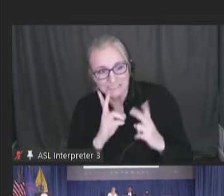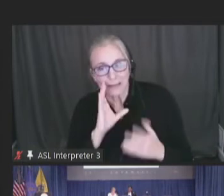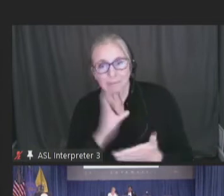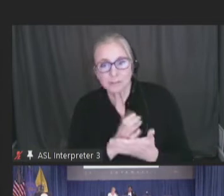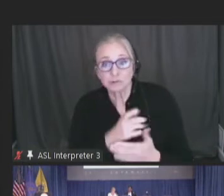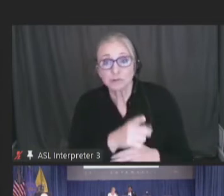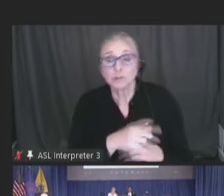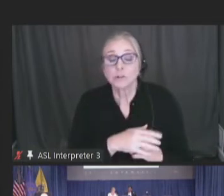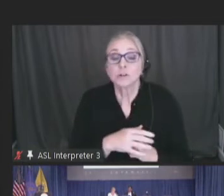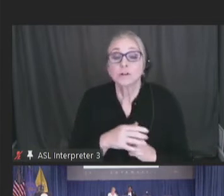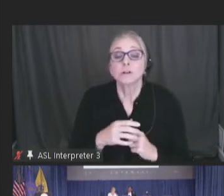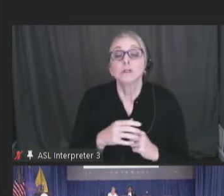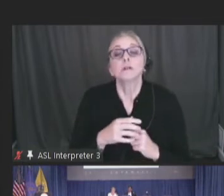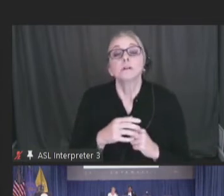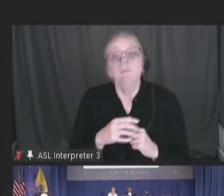Now, probably, from a public health point of view,